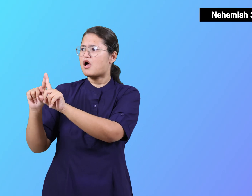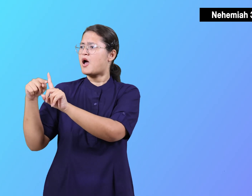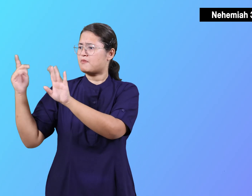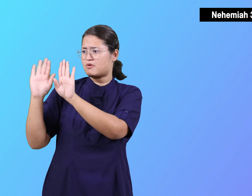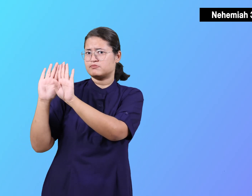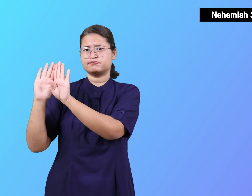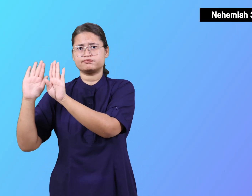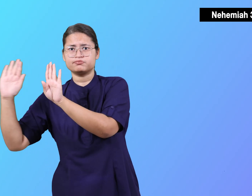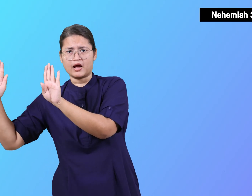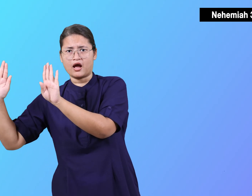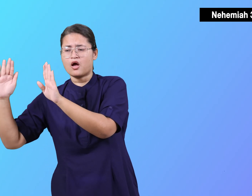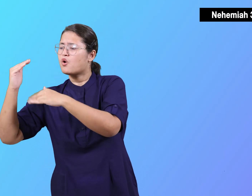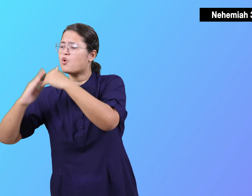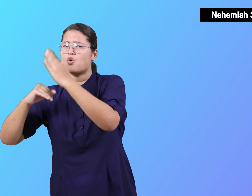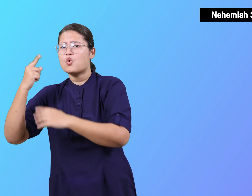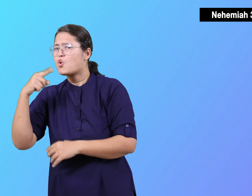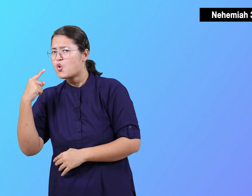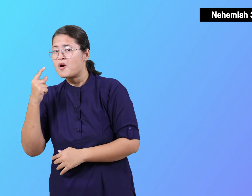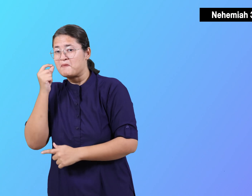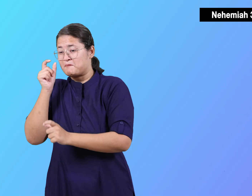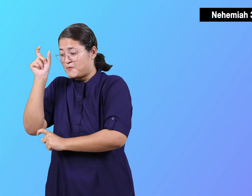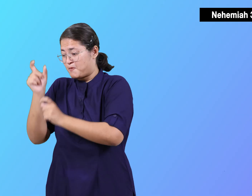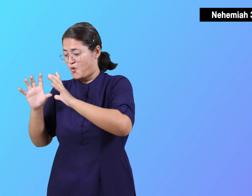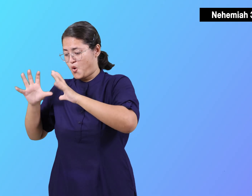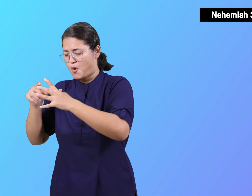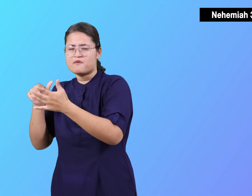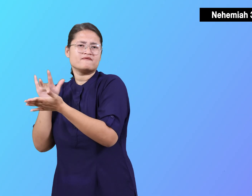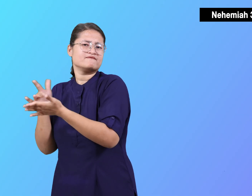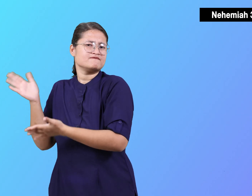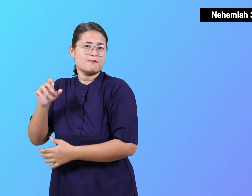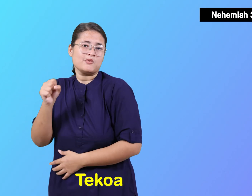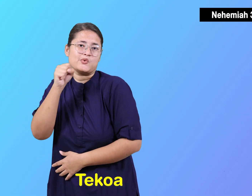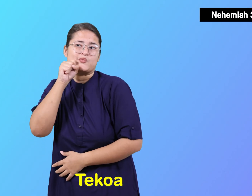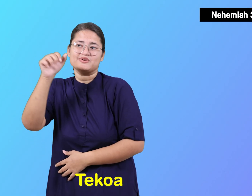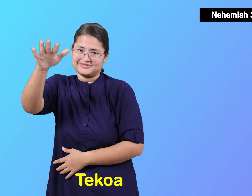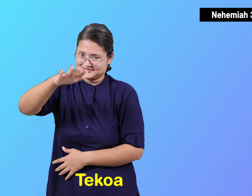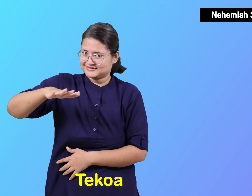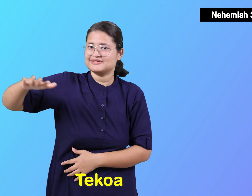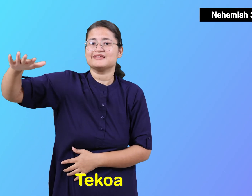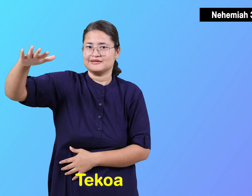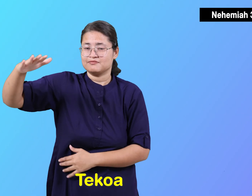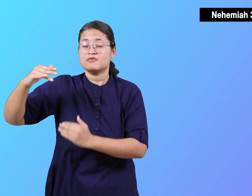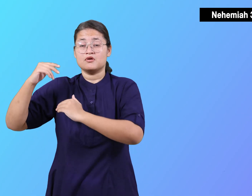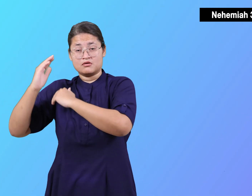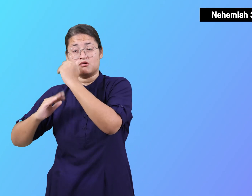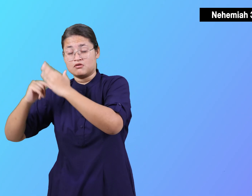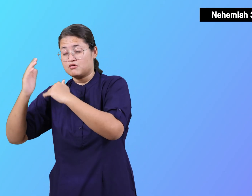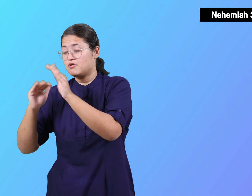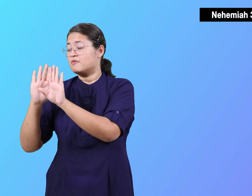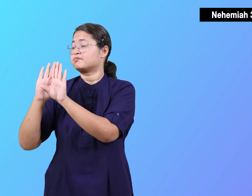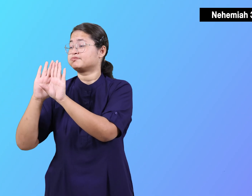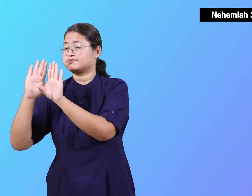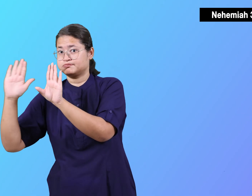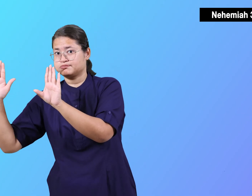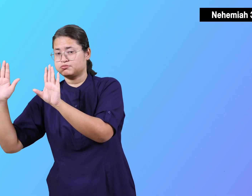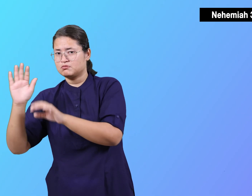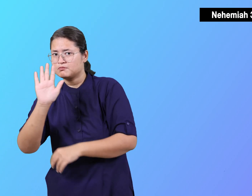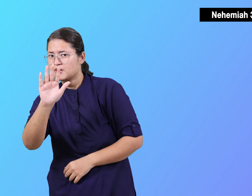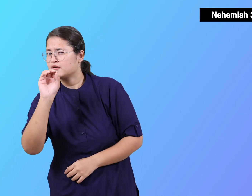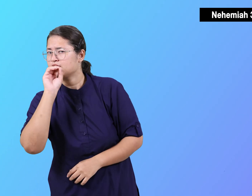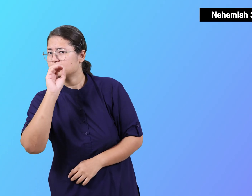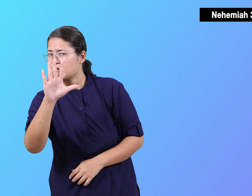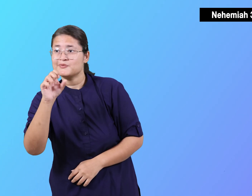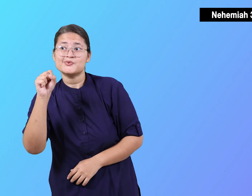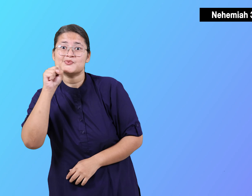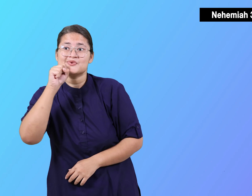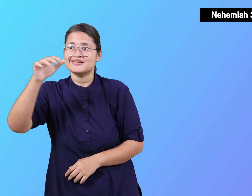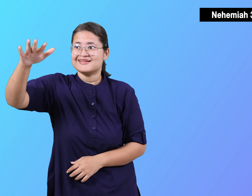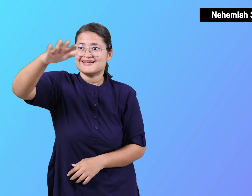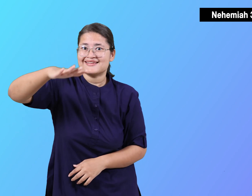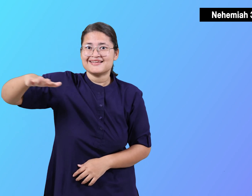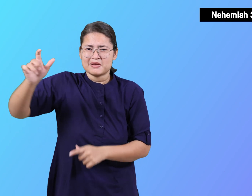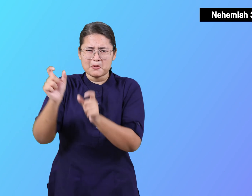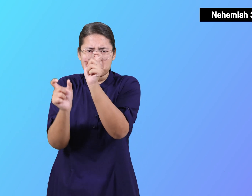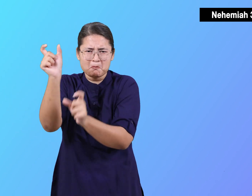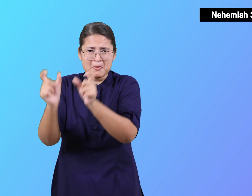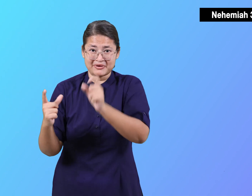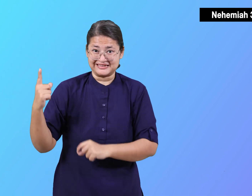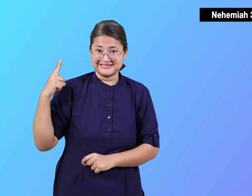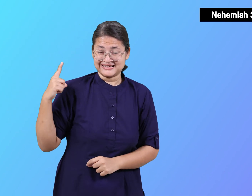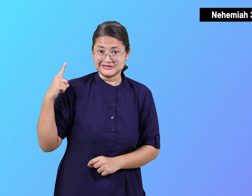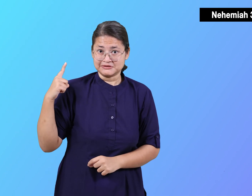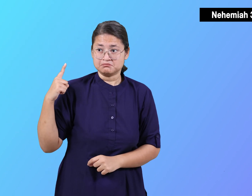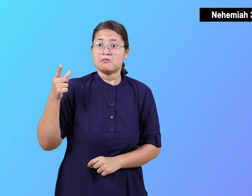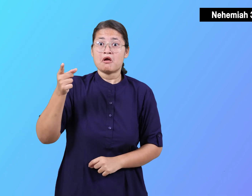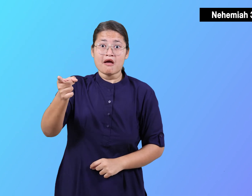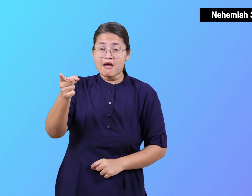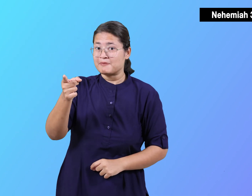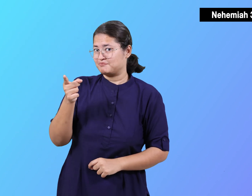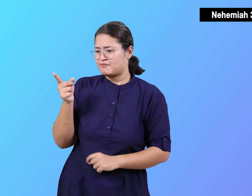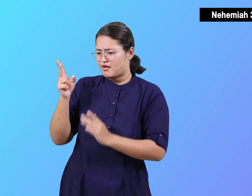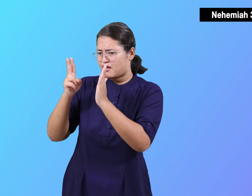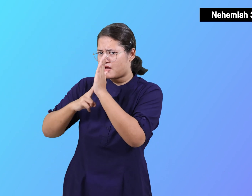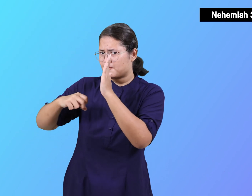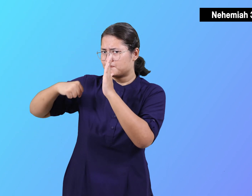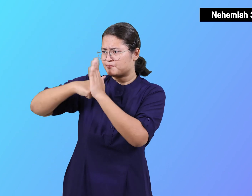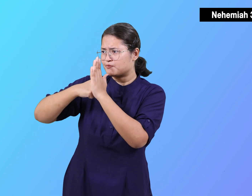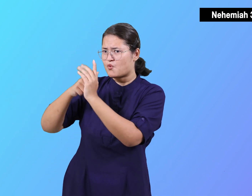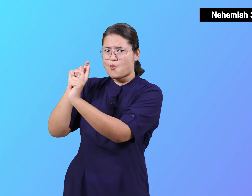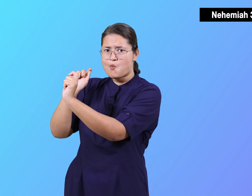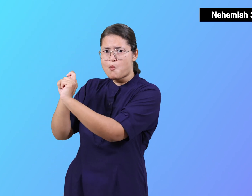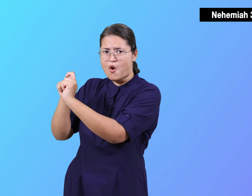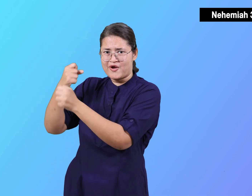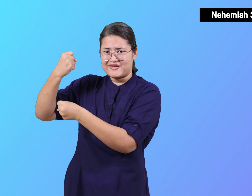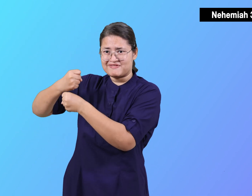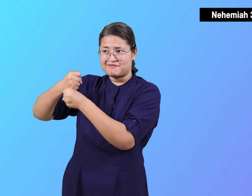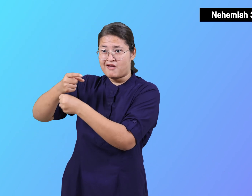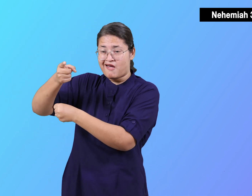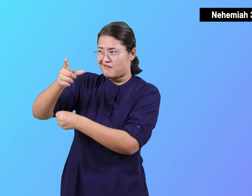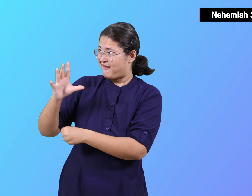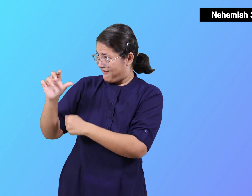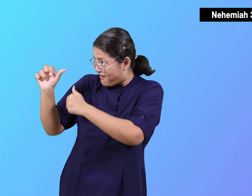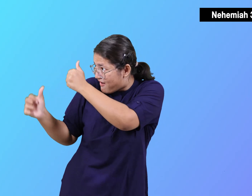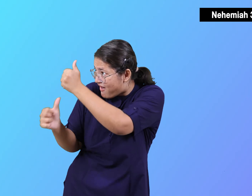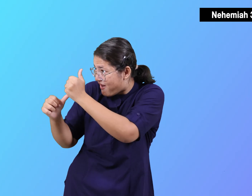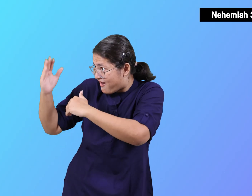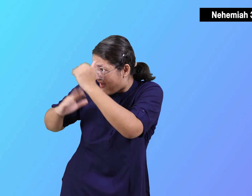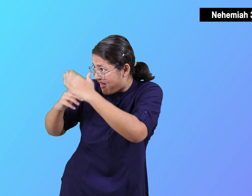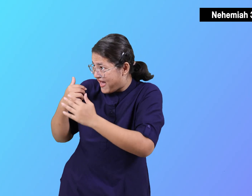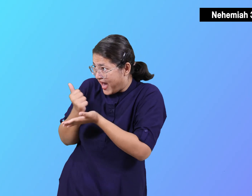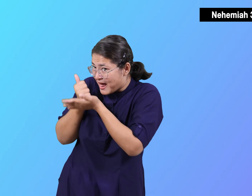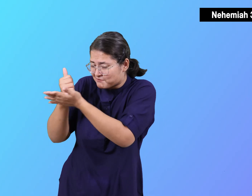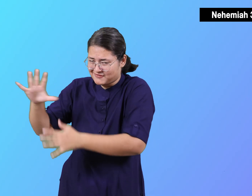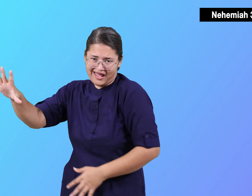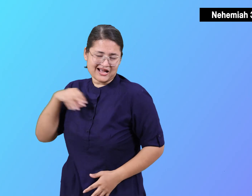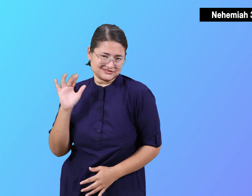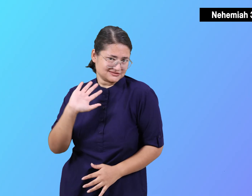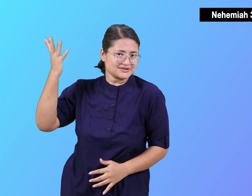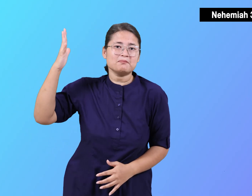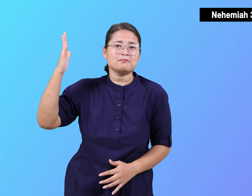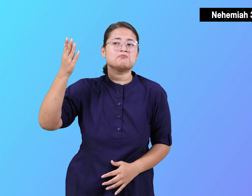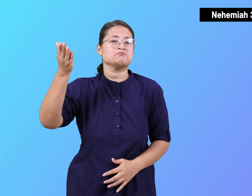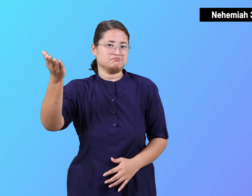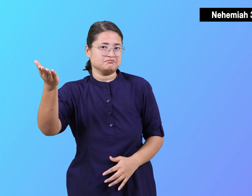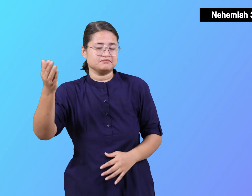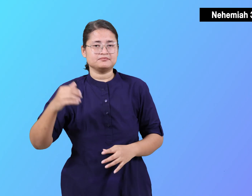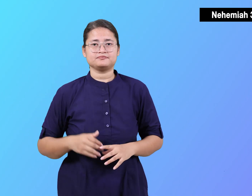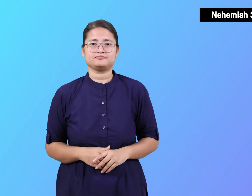The men from Tekoa repaired the next section of the wall, but the leaders from Tekoa refused to work for Nehemiah their governor.